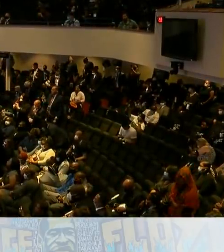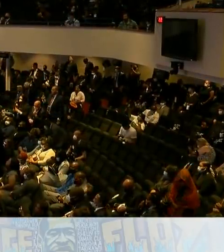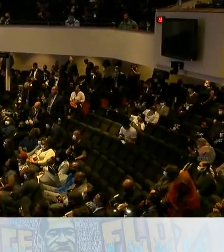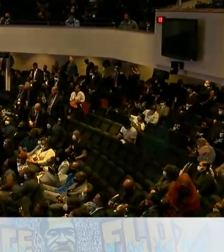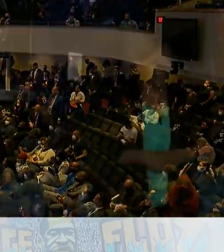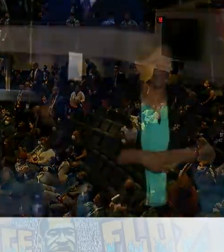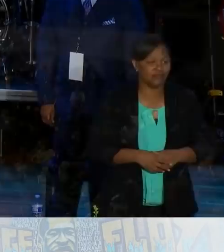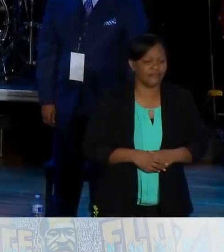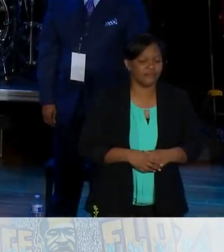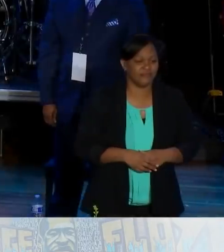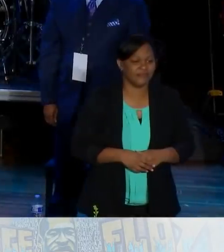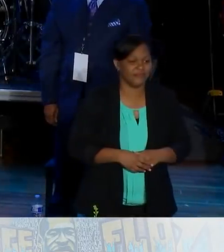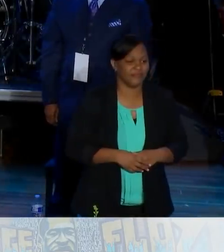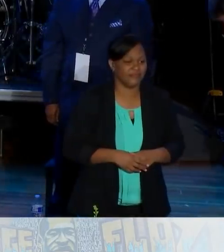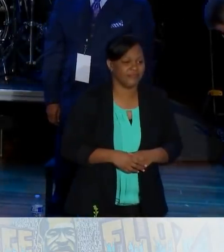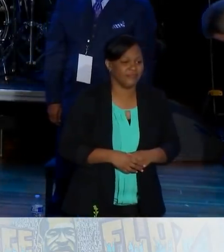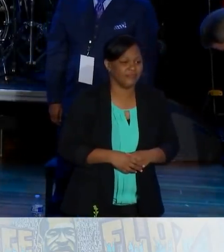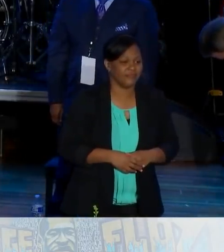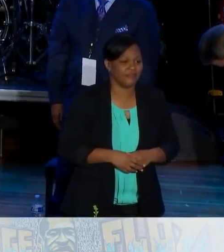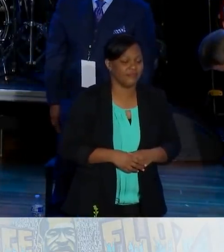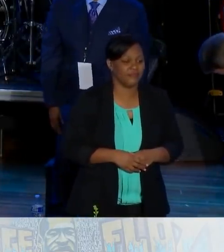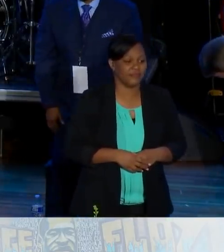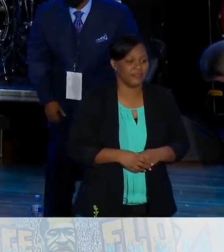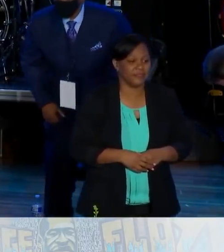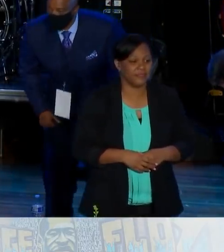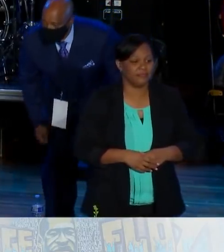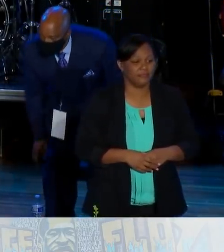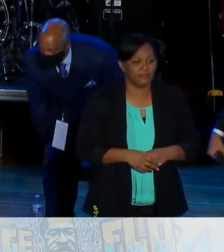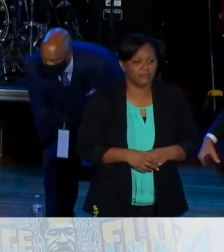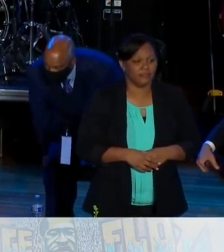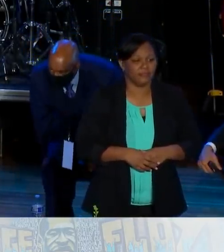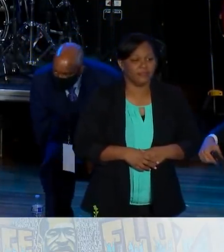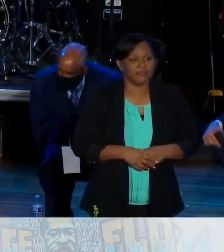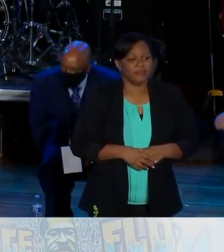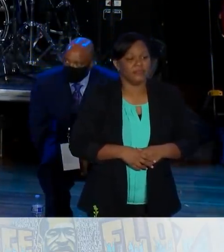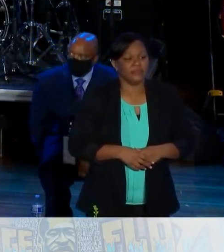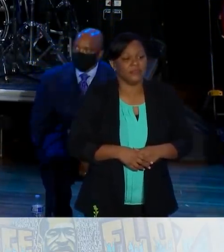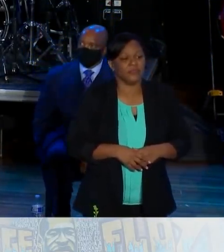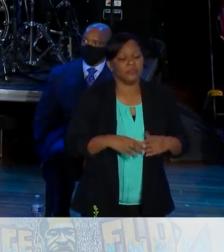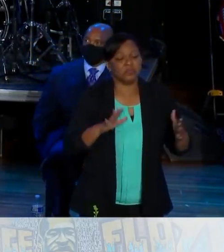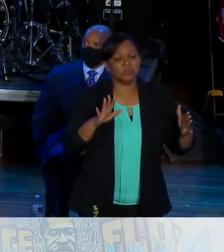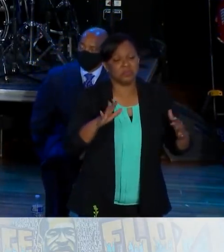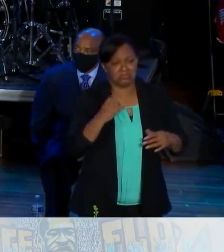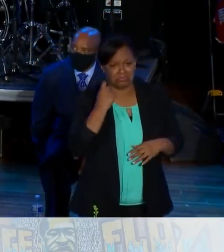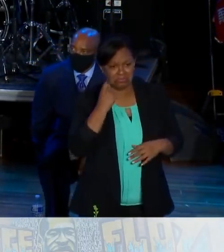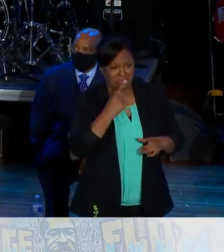TIME OF BUILDING ACCOUNTABILITY IN THE CRIMINAL JUSTICE SYSTEM.